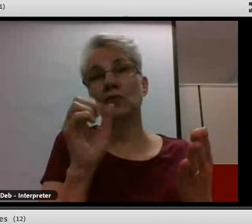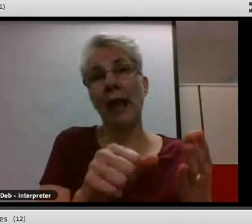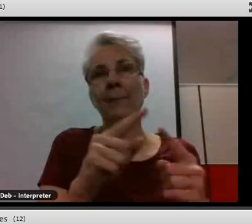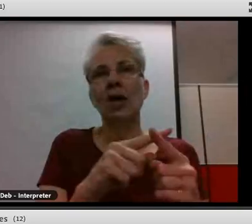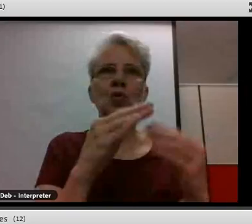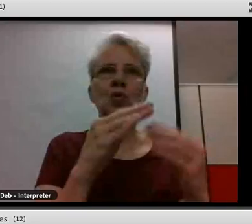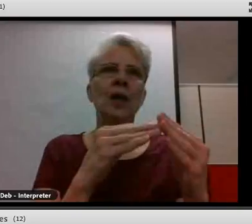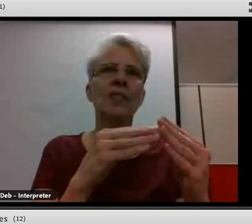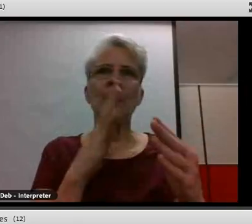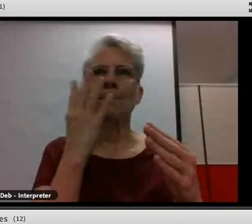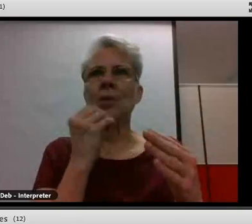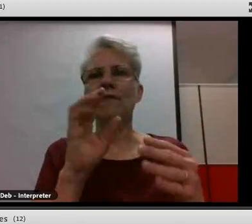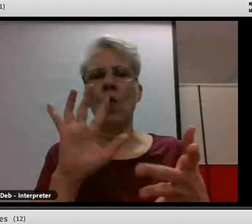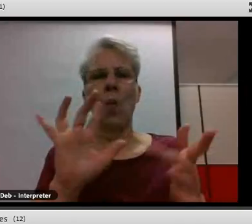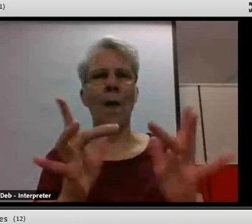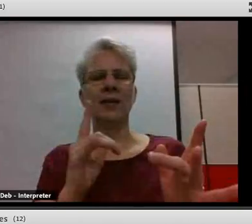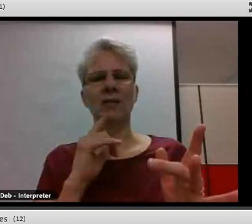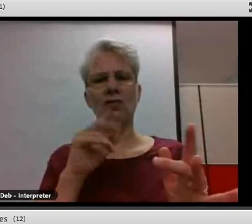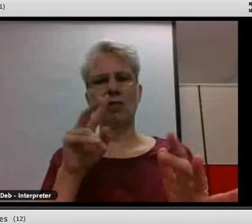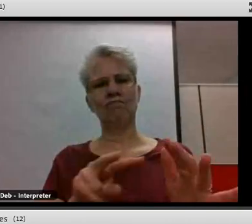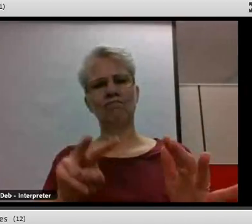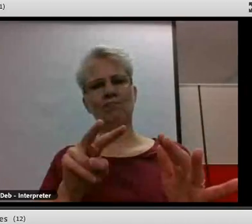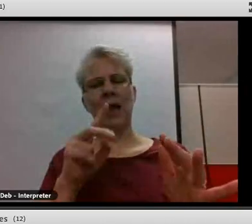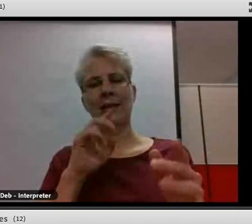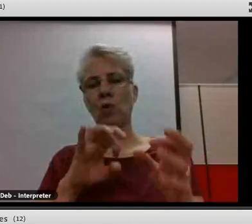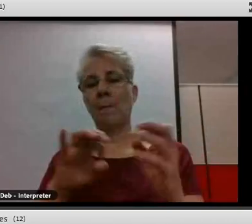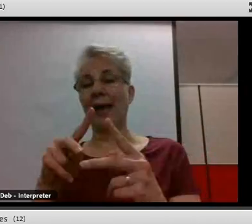even if they don't have a card, library card,